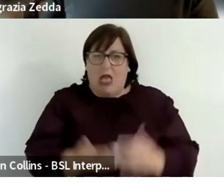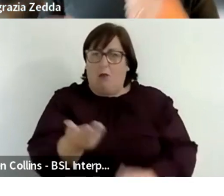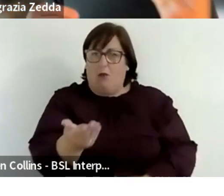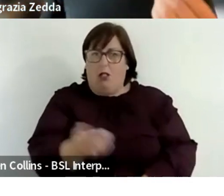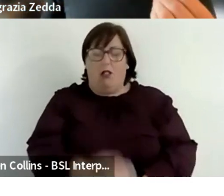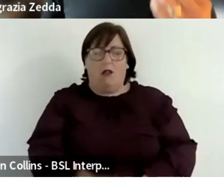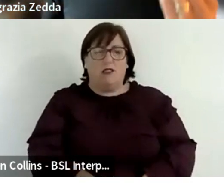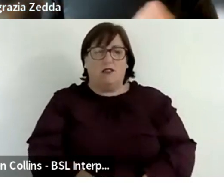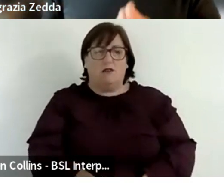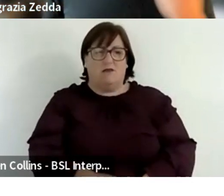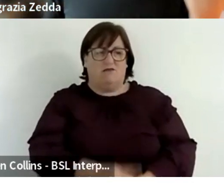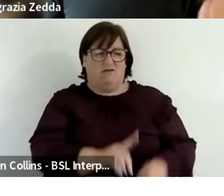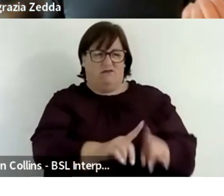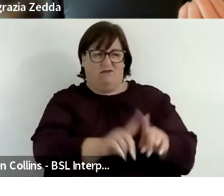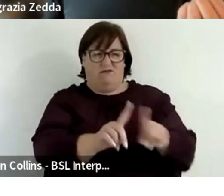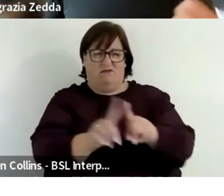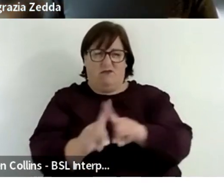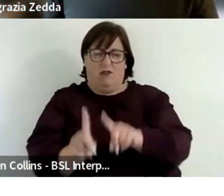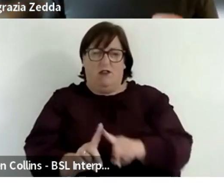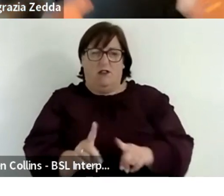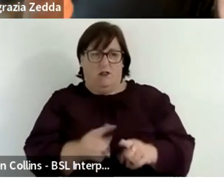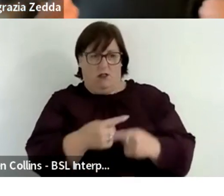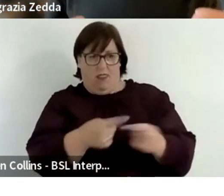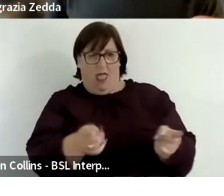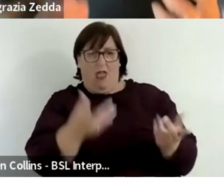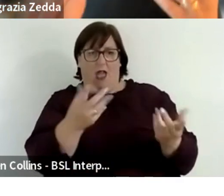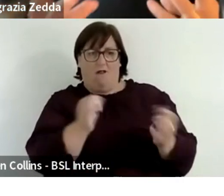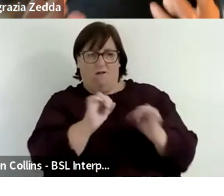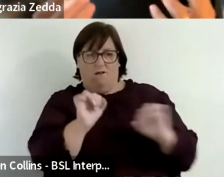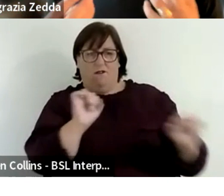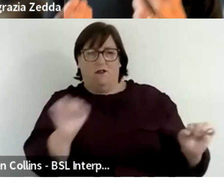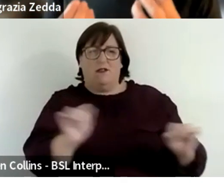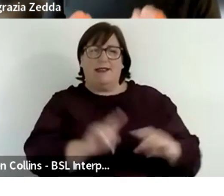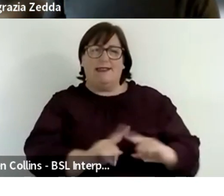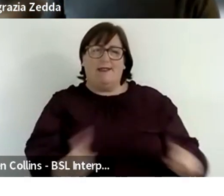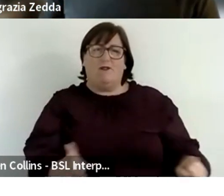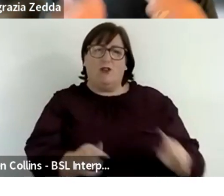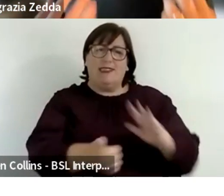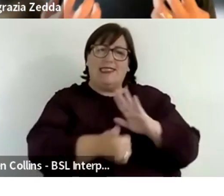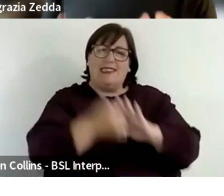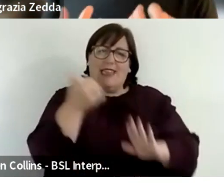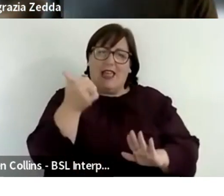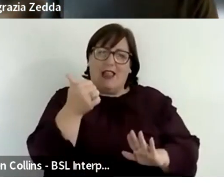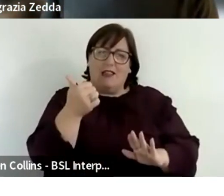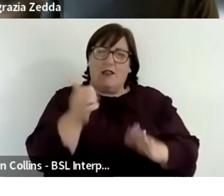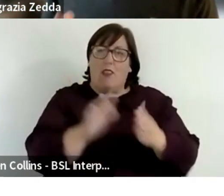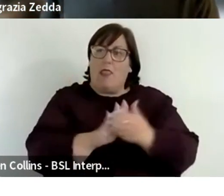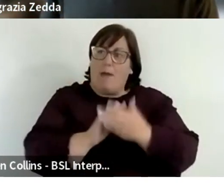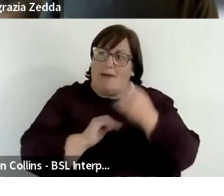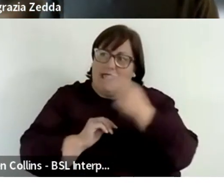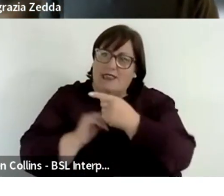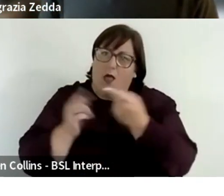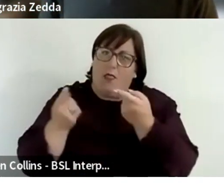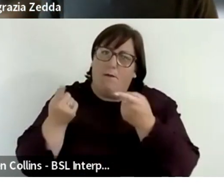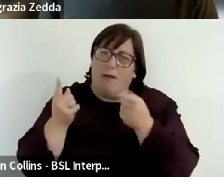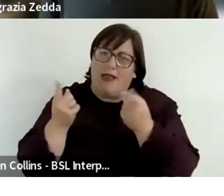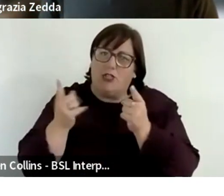but it takes careful management to make sure that everyone has what they need to work to the best of their ability.